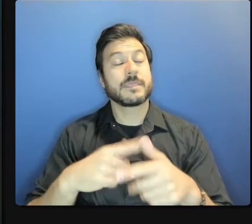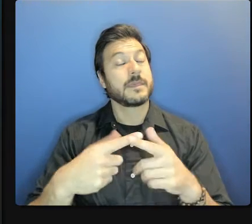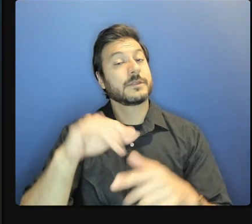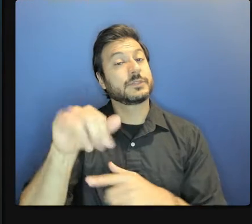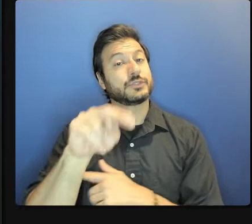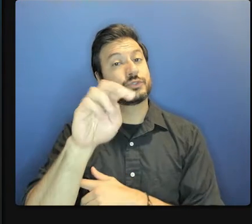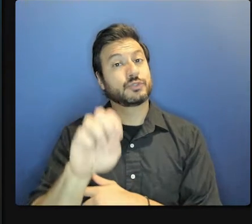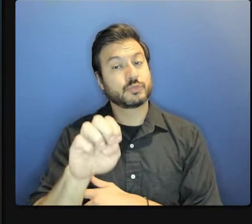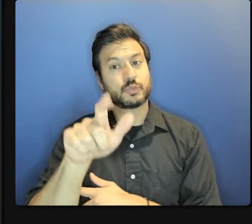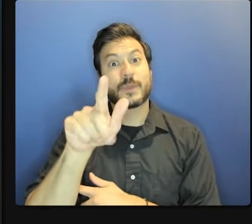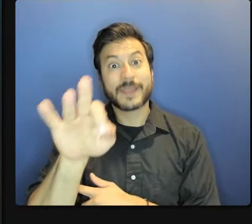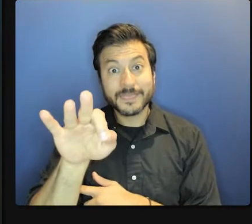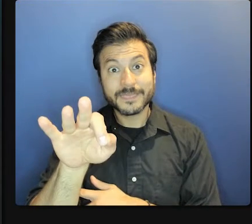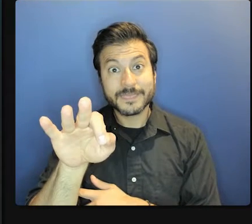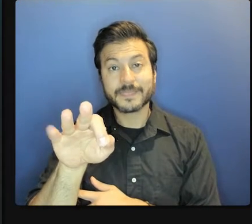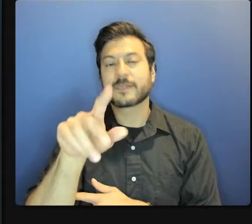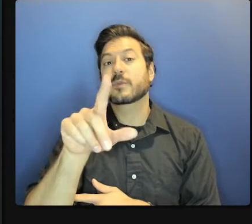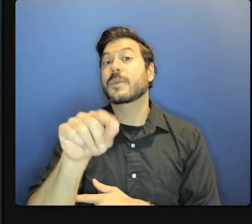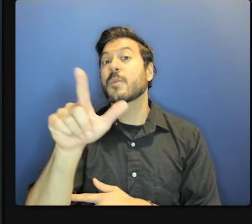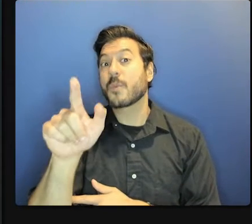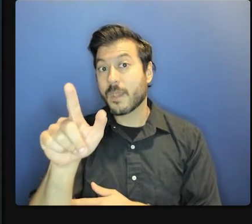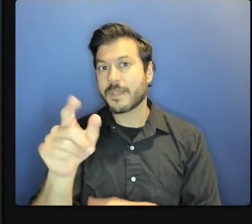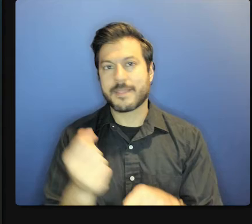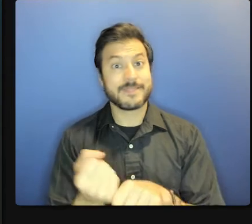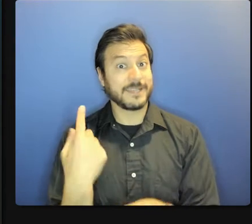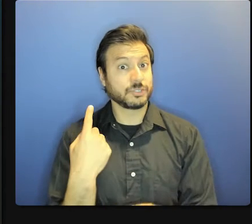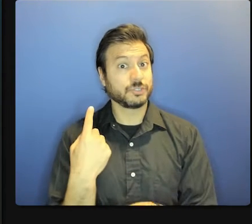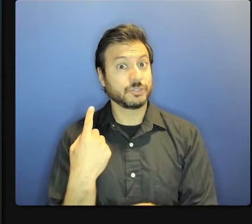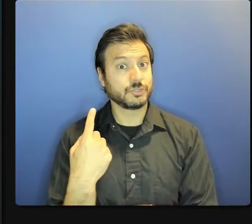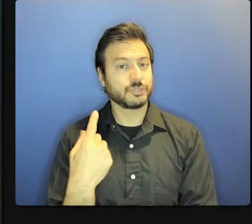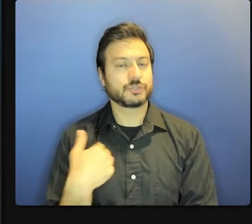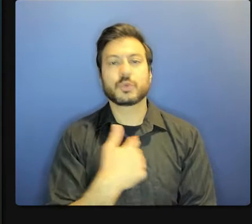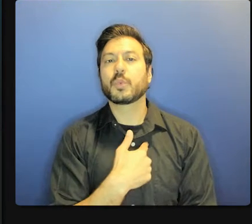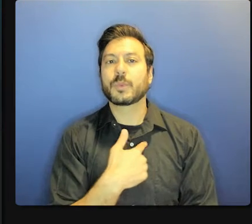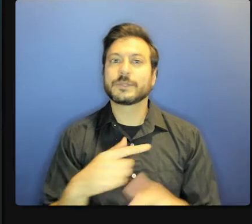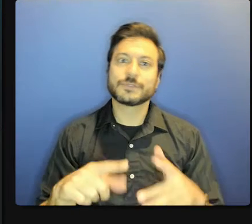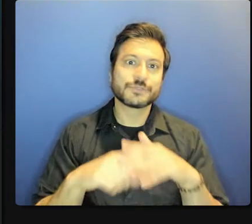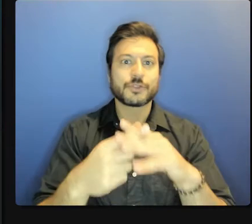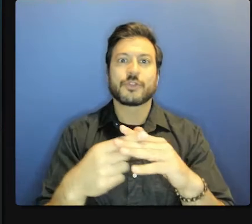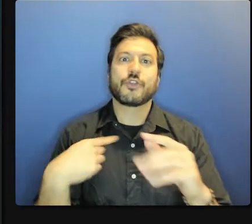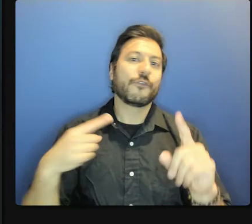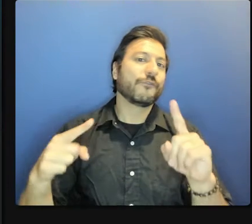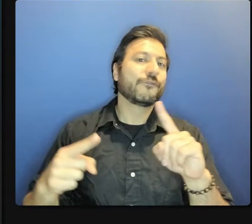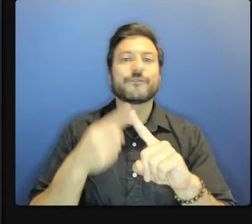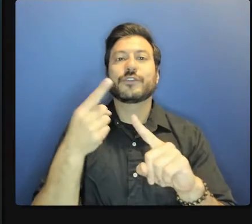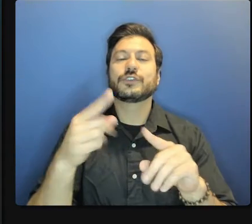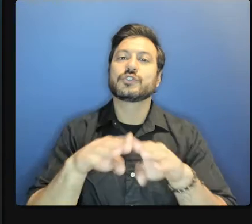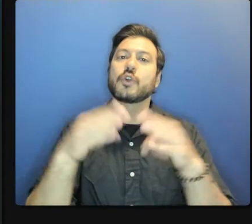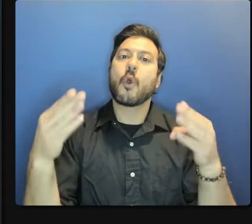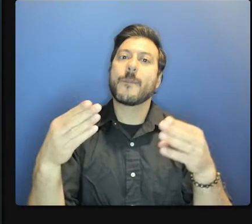And then, on June 29, 2021, last year, we launched our first